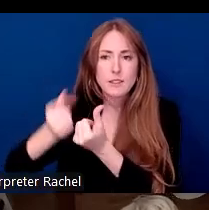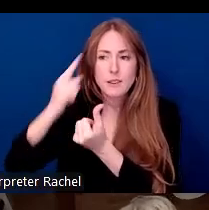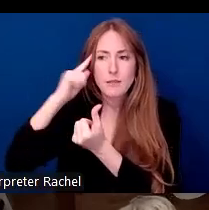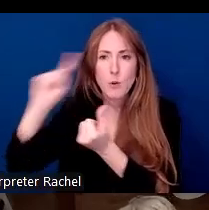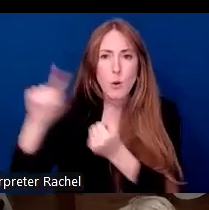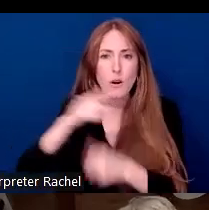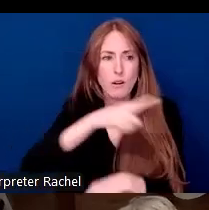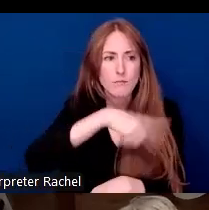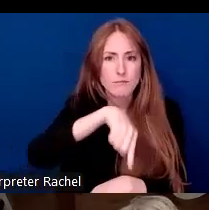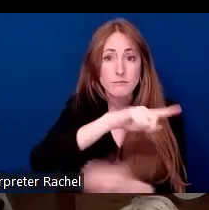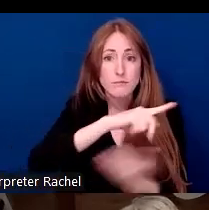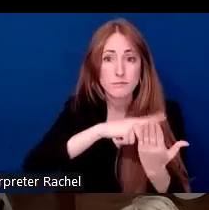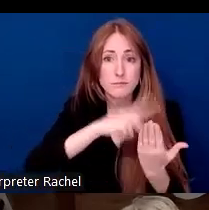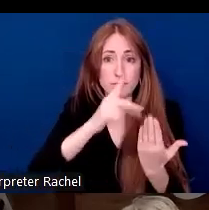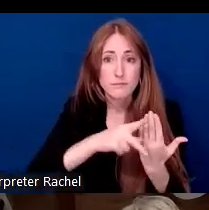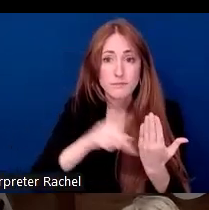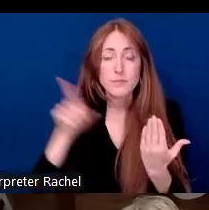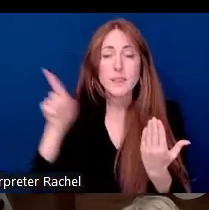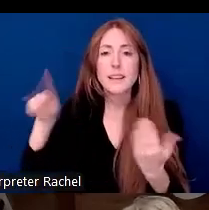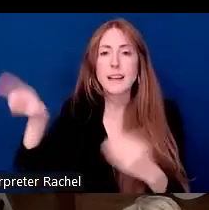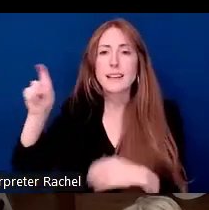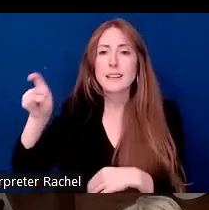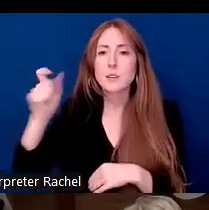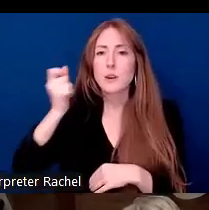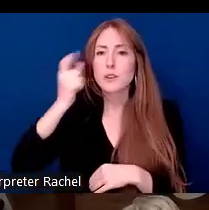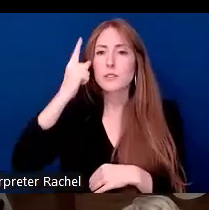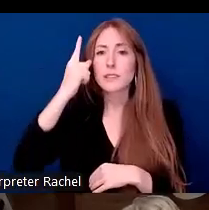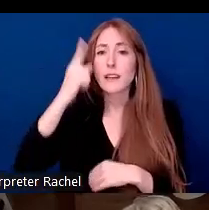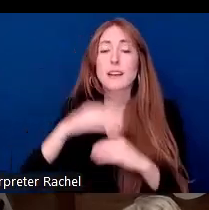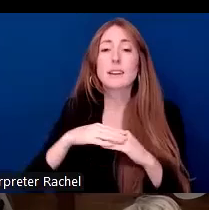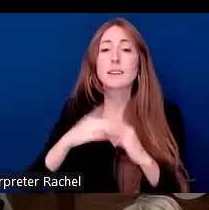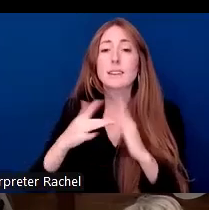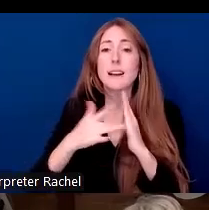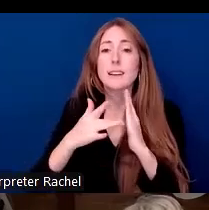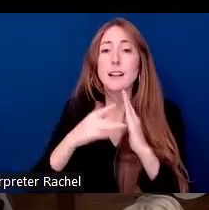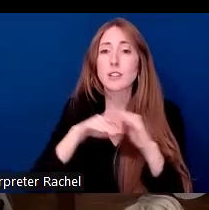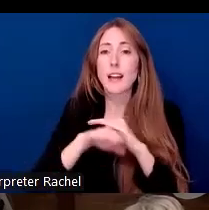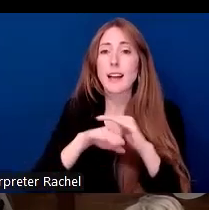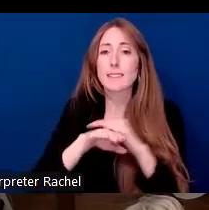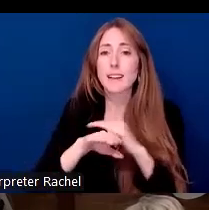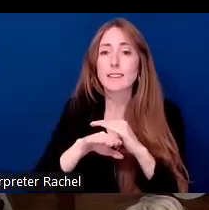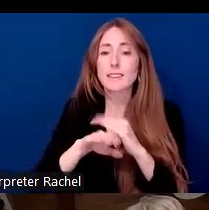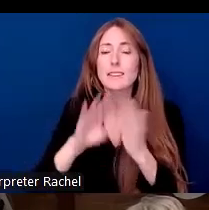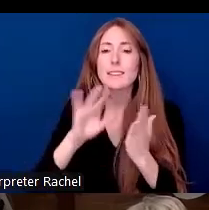understand that access to technology is central to a continuity in relationships and a continuity